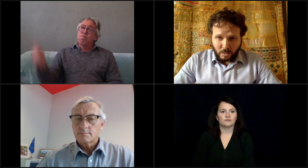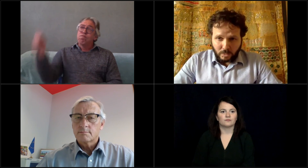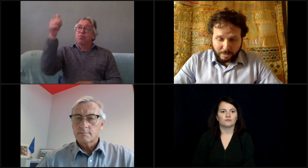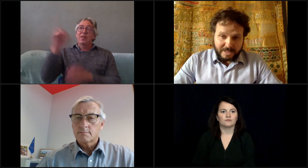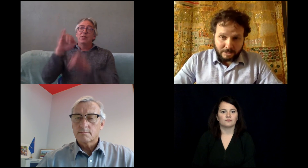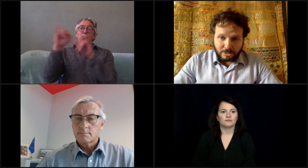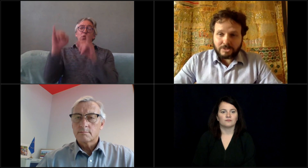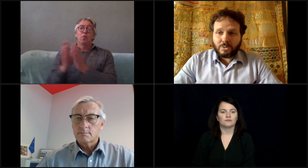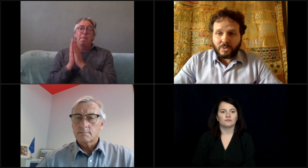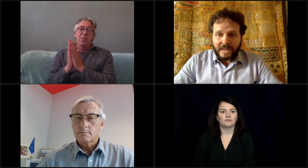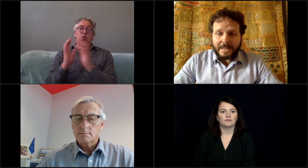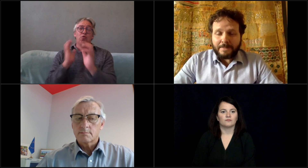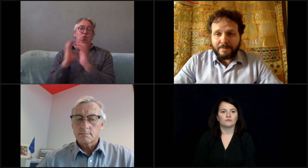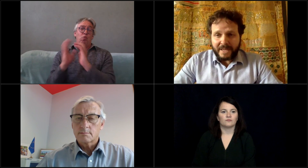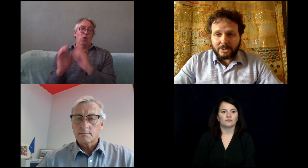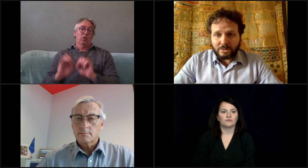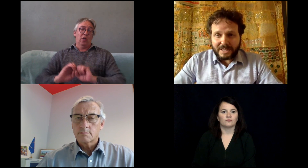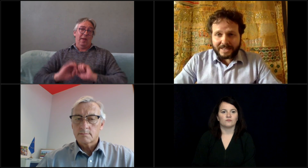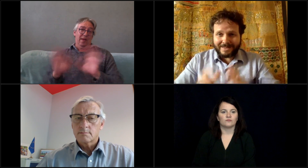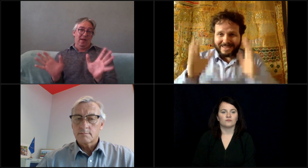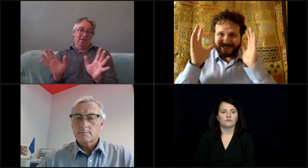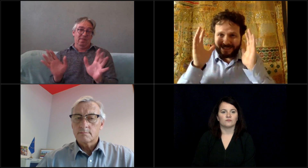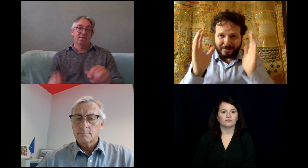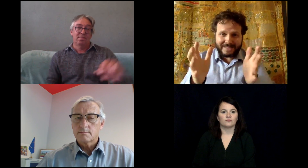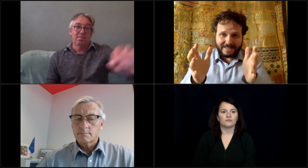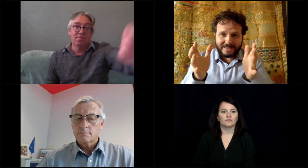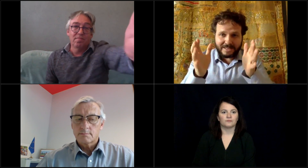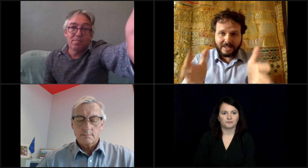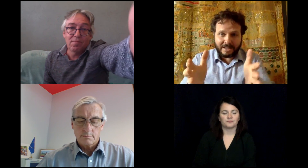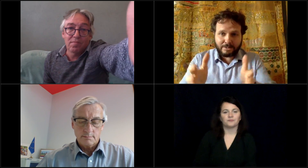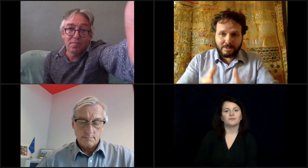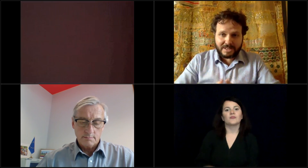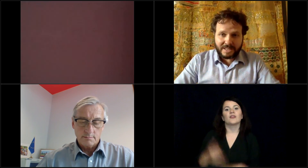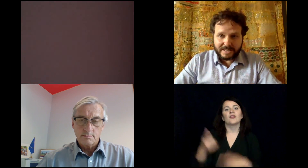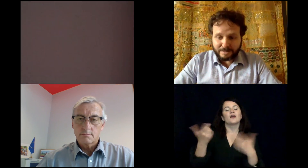to make sure that the message is clear to the States.